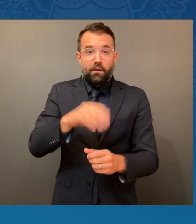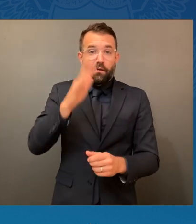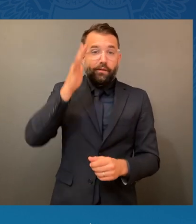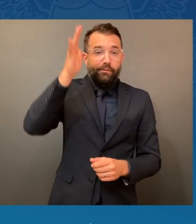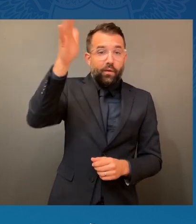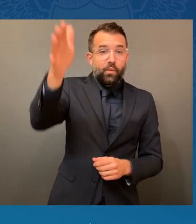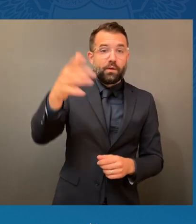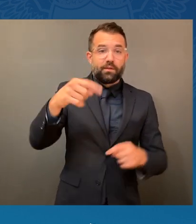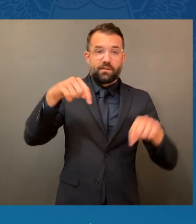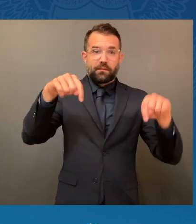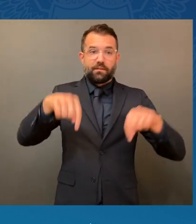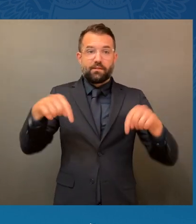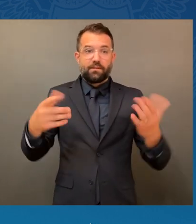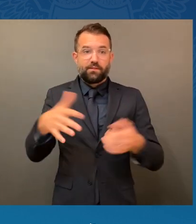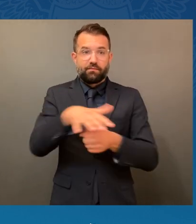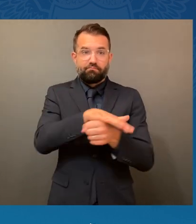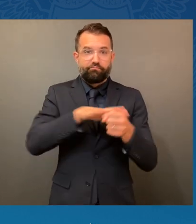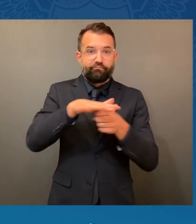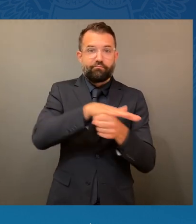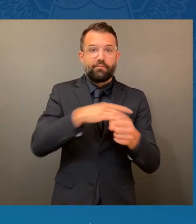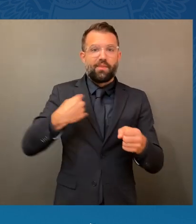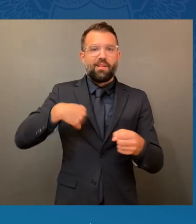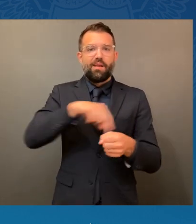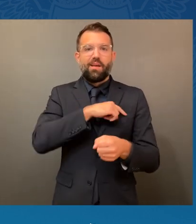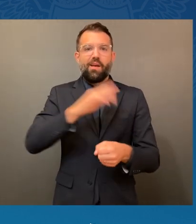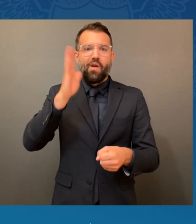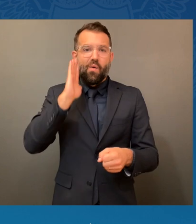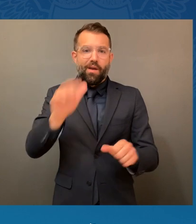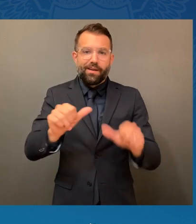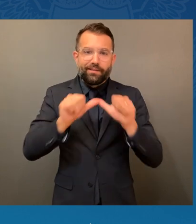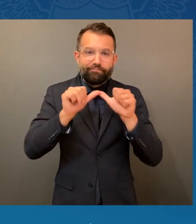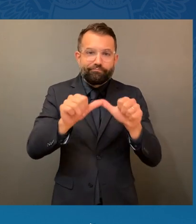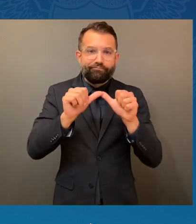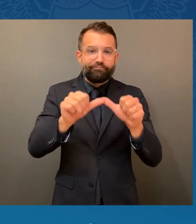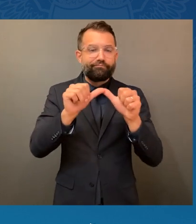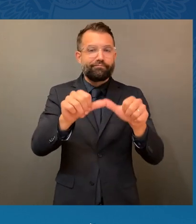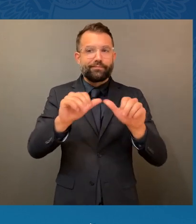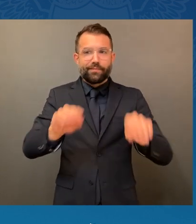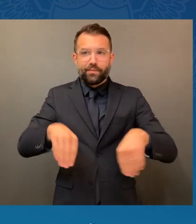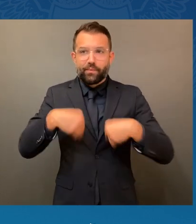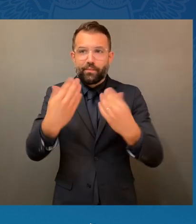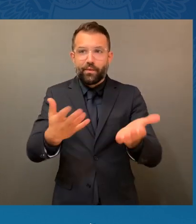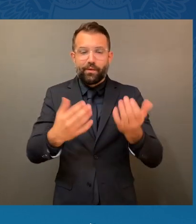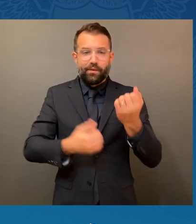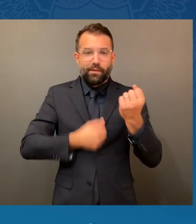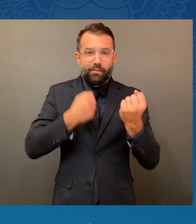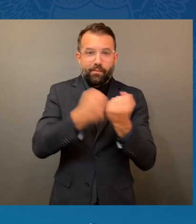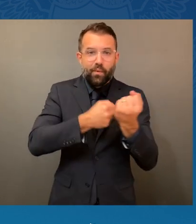And we will continue to promote an Indo-Pacific that is free